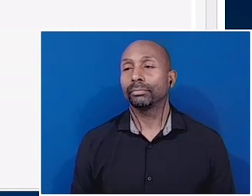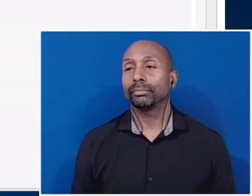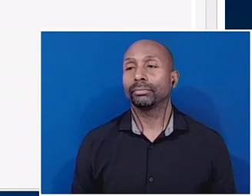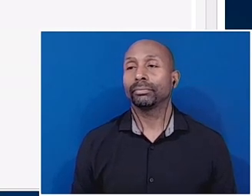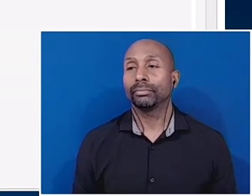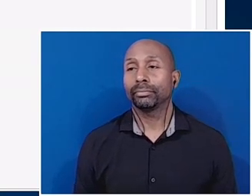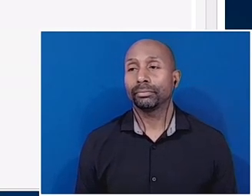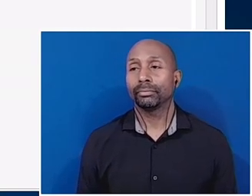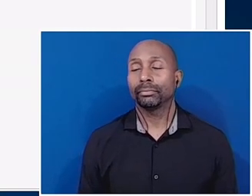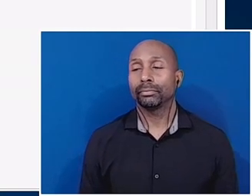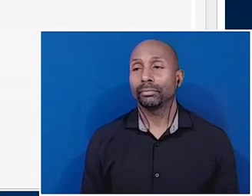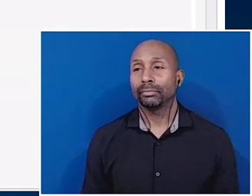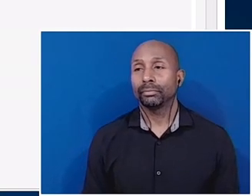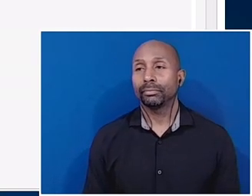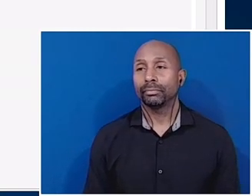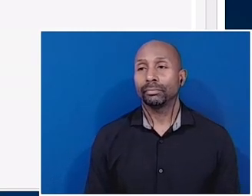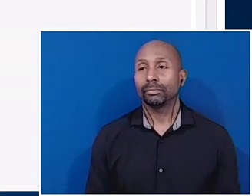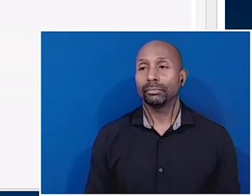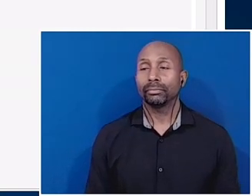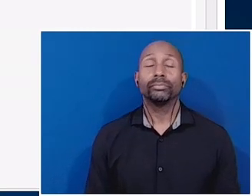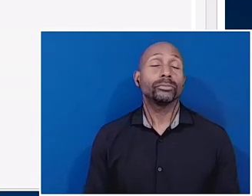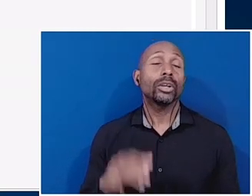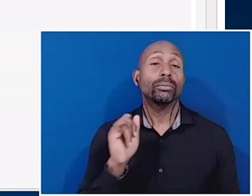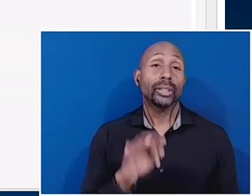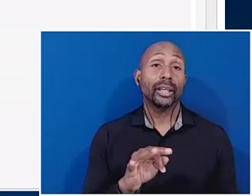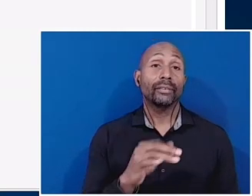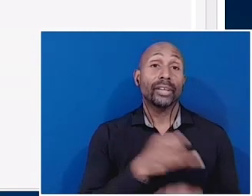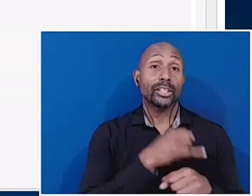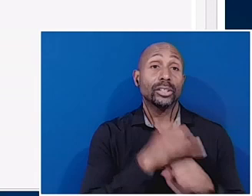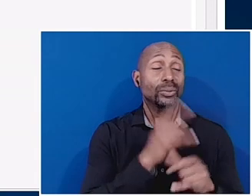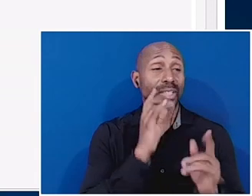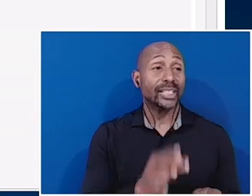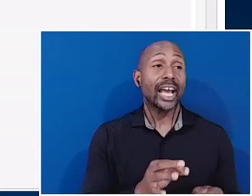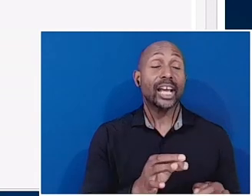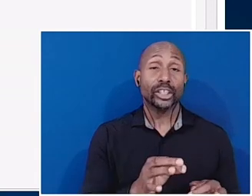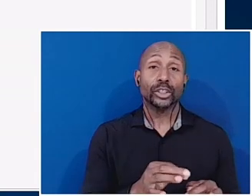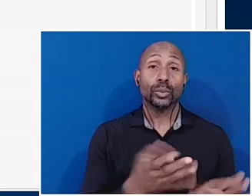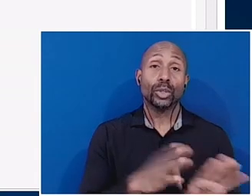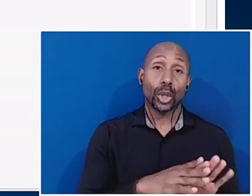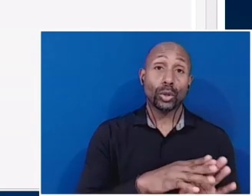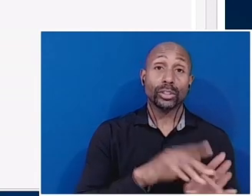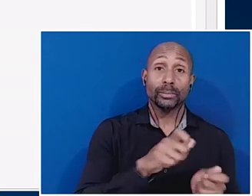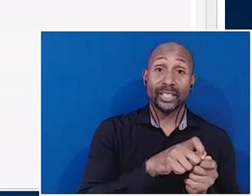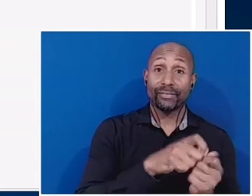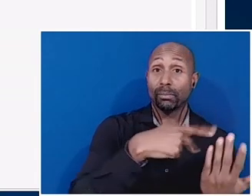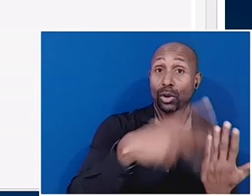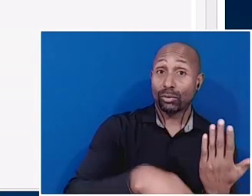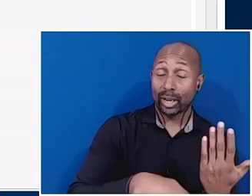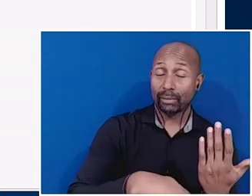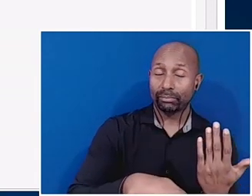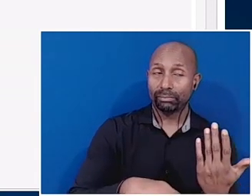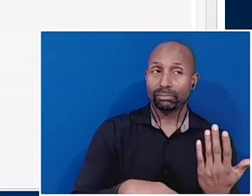sunset a program isn't- is being included